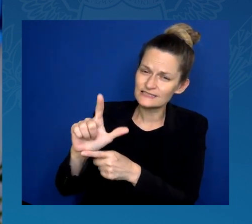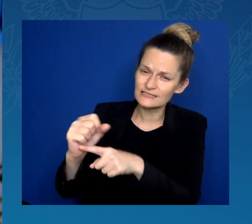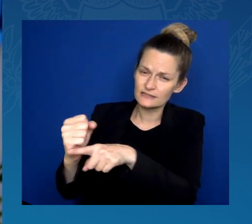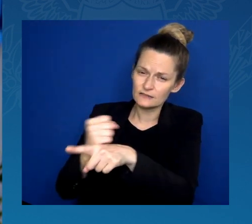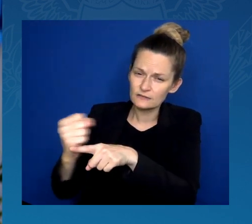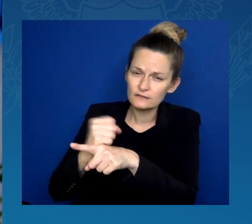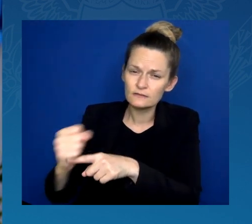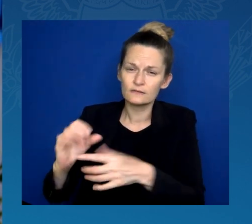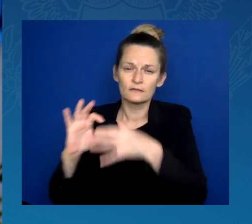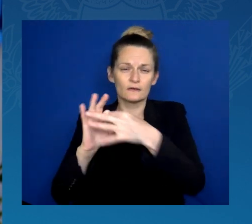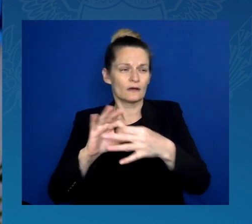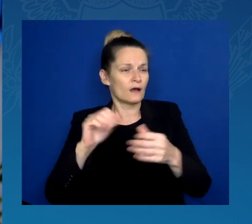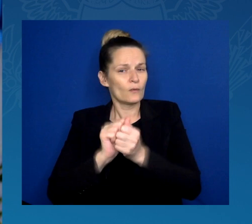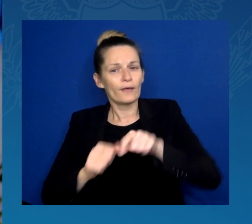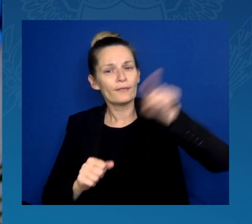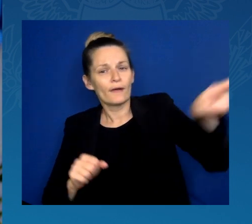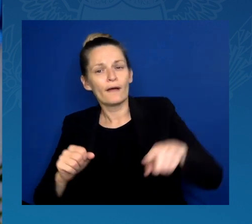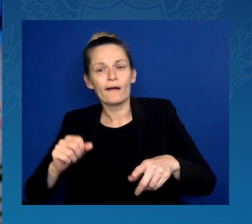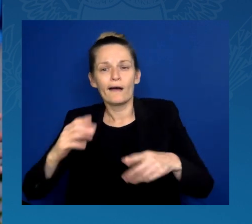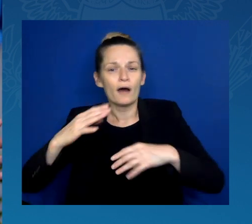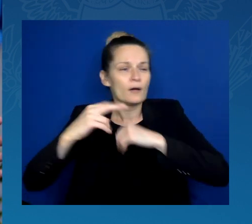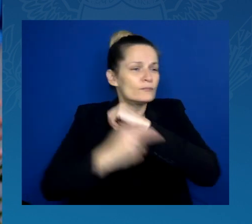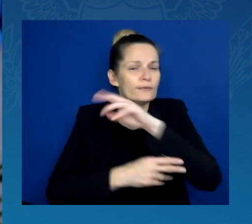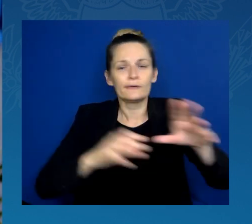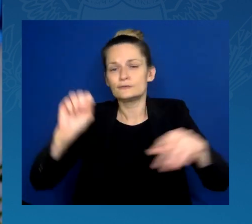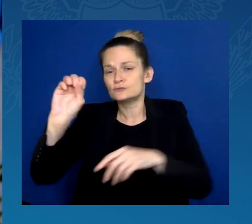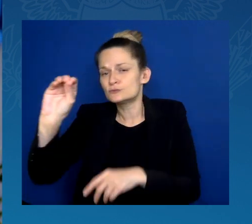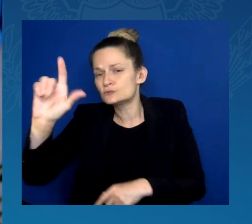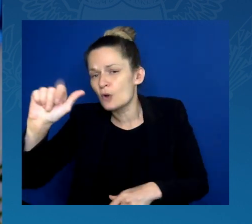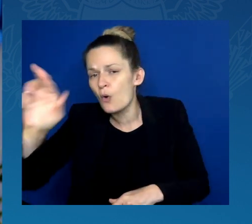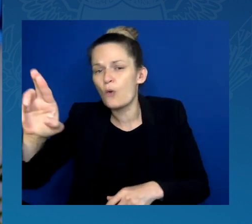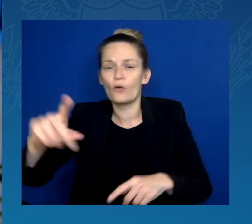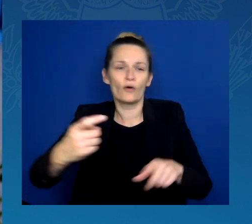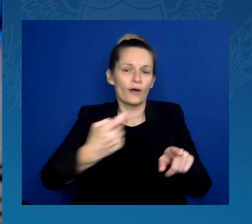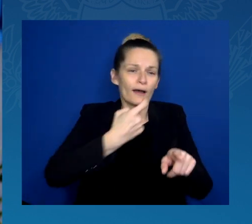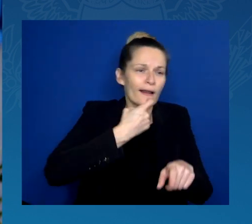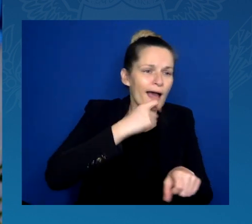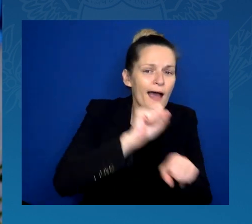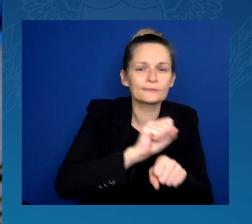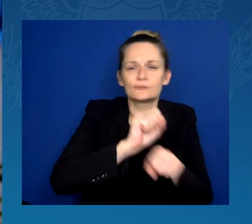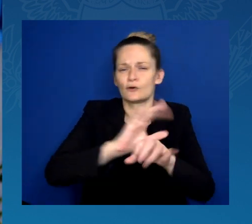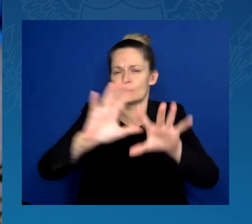glass workers who will make the parts that are needed for these millions of electric vehicles,